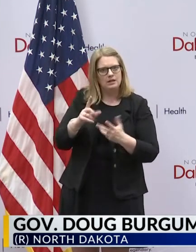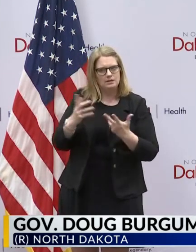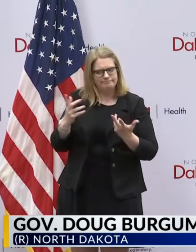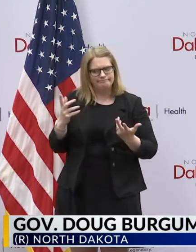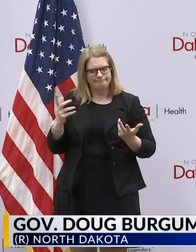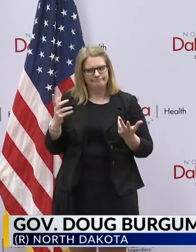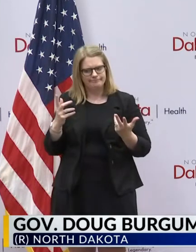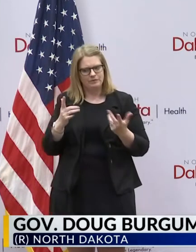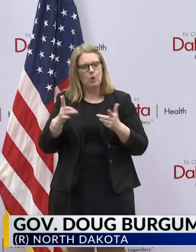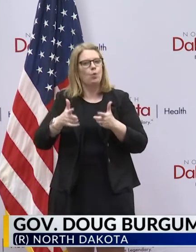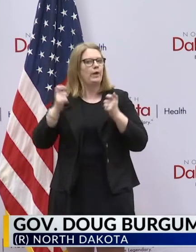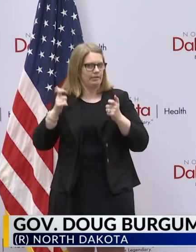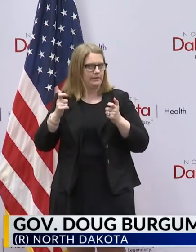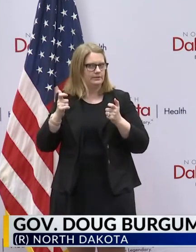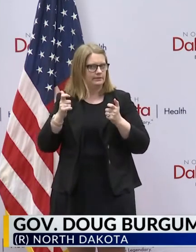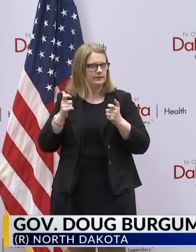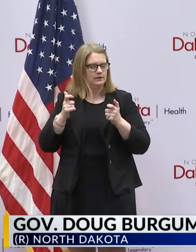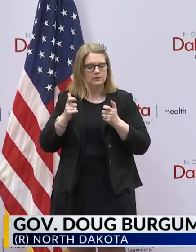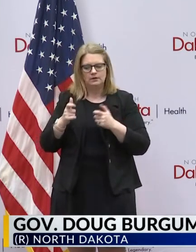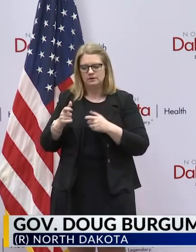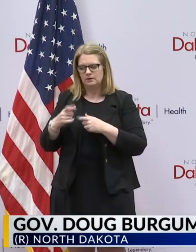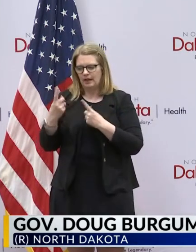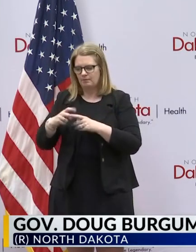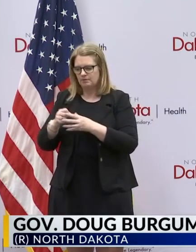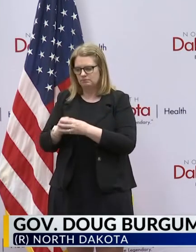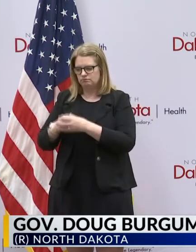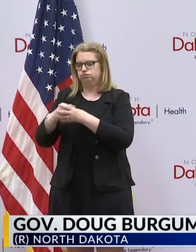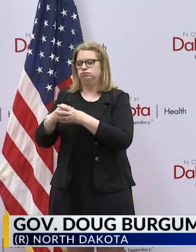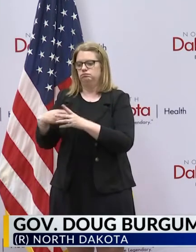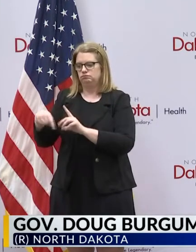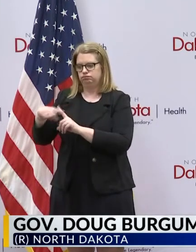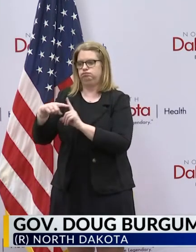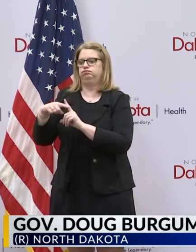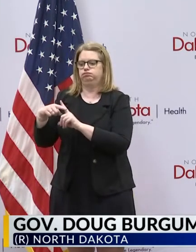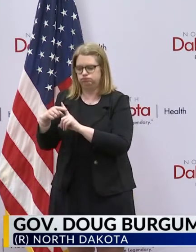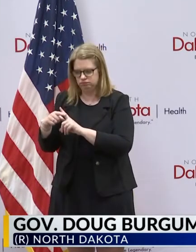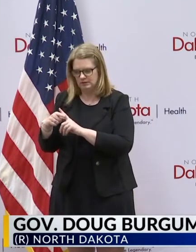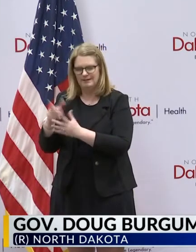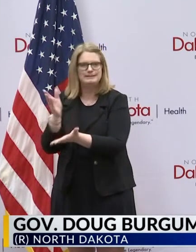IN NORTH DAKOTA AND DO THAT IN A WAY THAT ALLOWS US TO QUICKLY